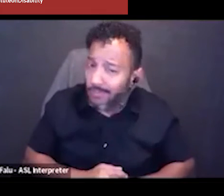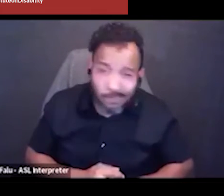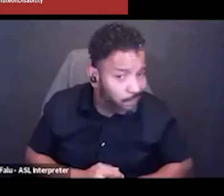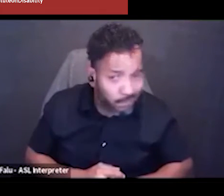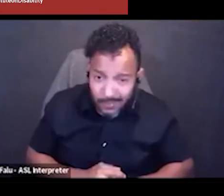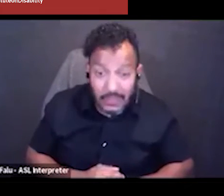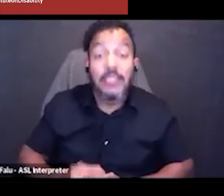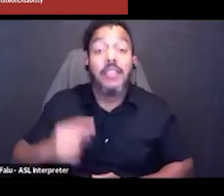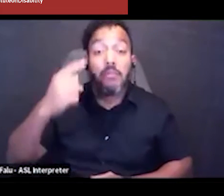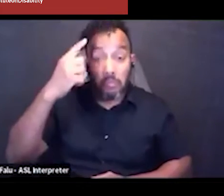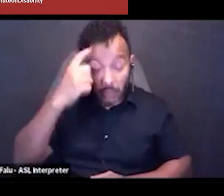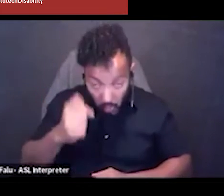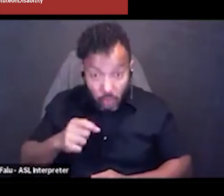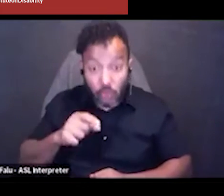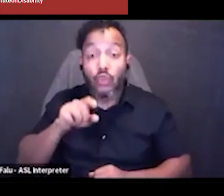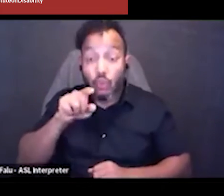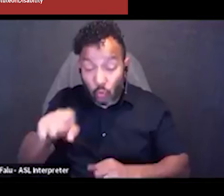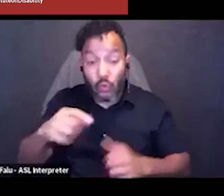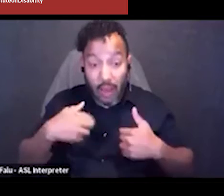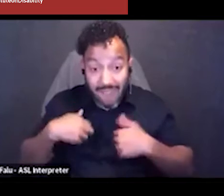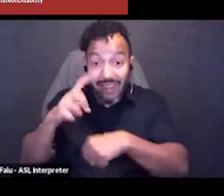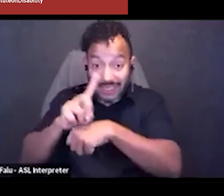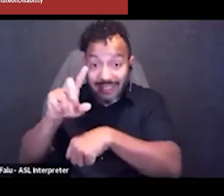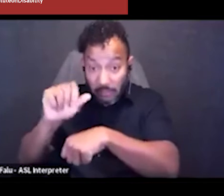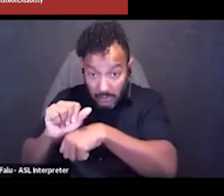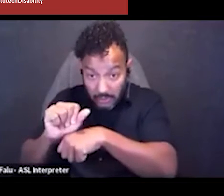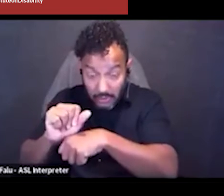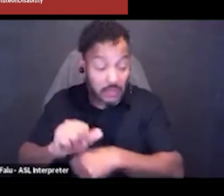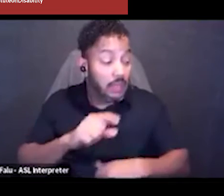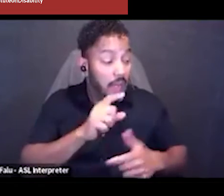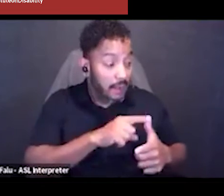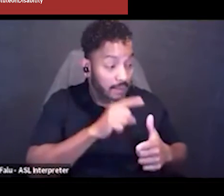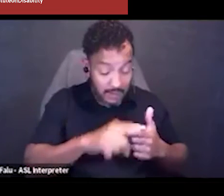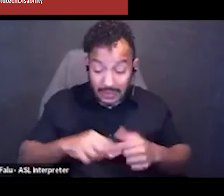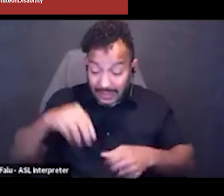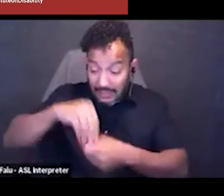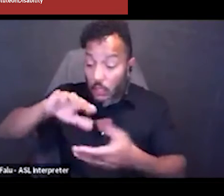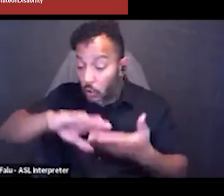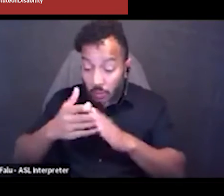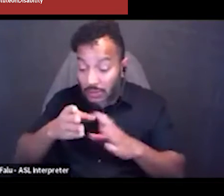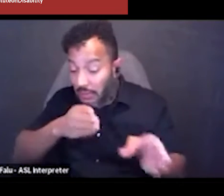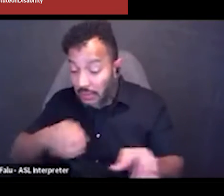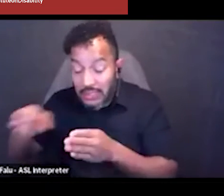to plan for and meet your needs in the community.